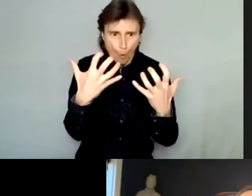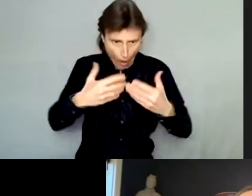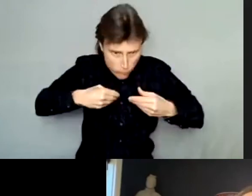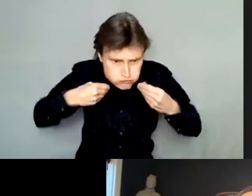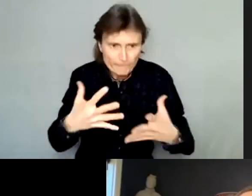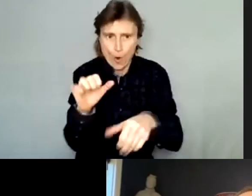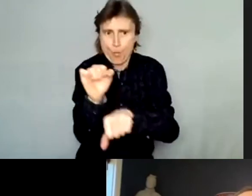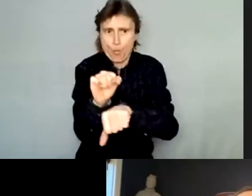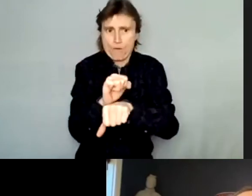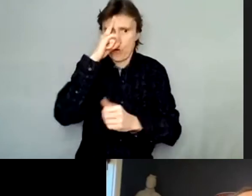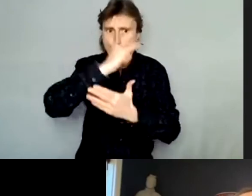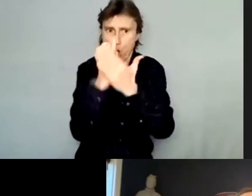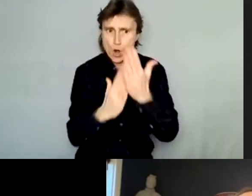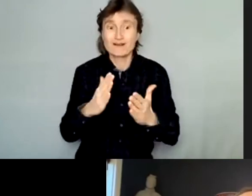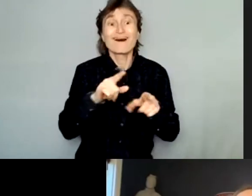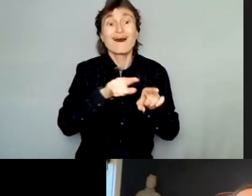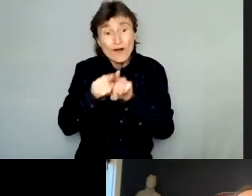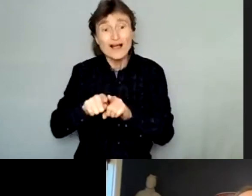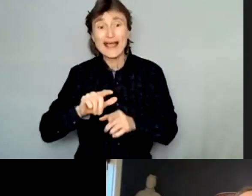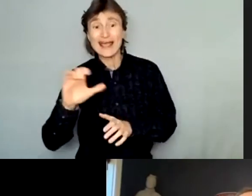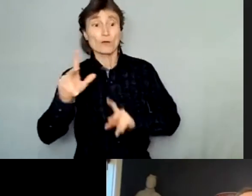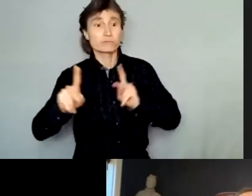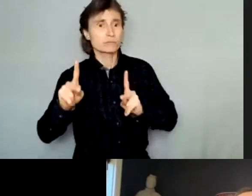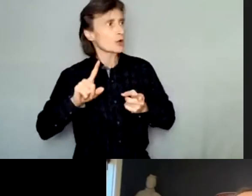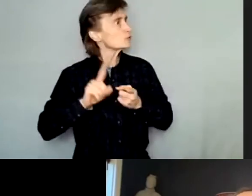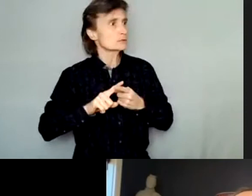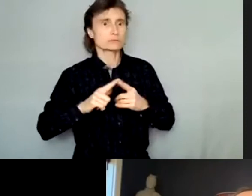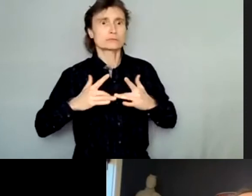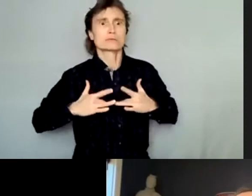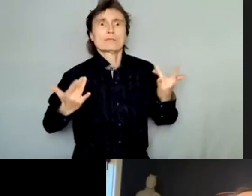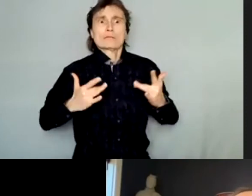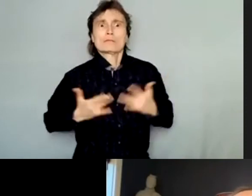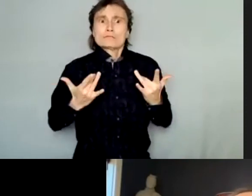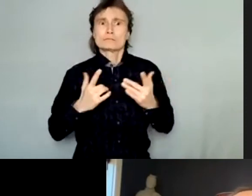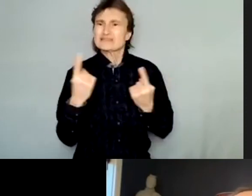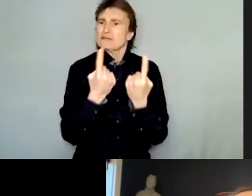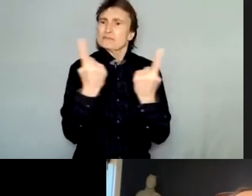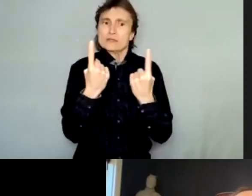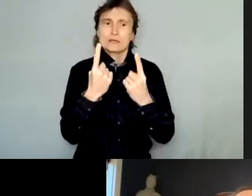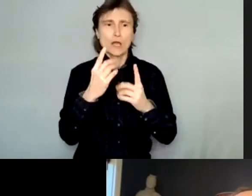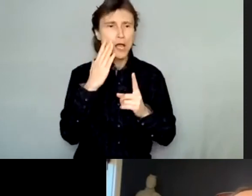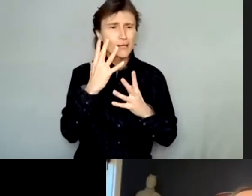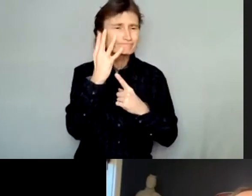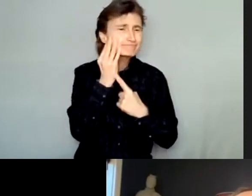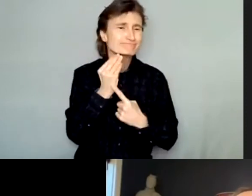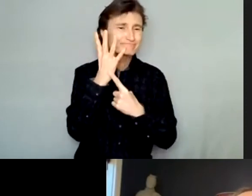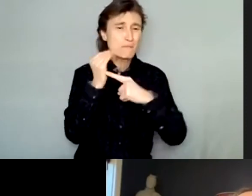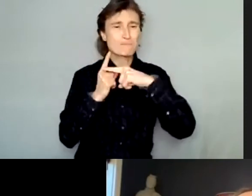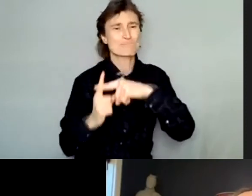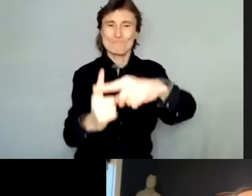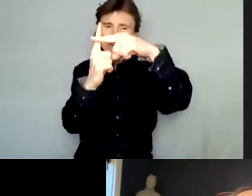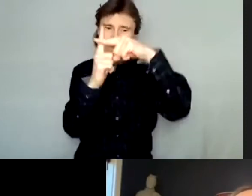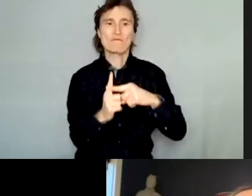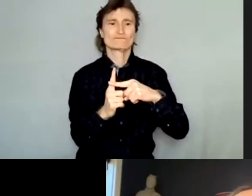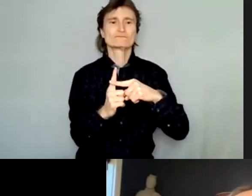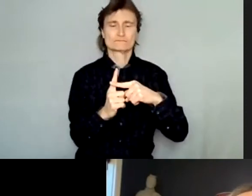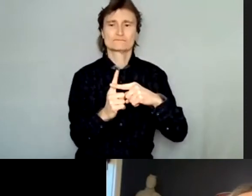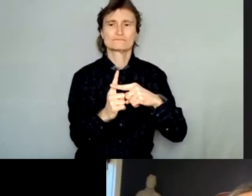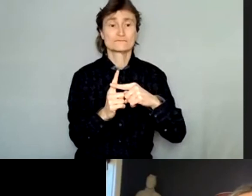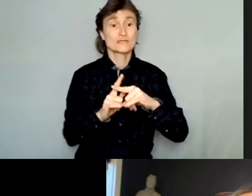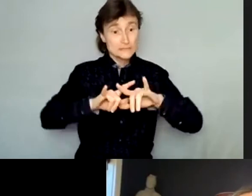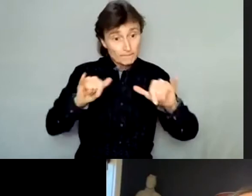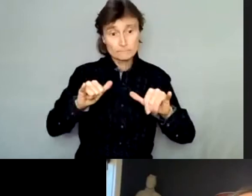for Calgarians to take part in amazing arts experiences together in a safe way.